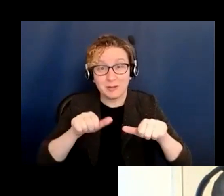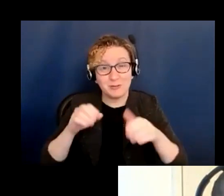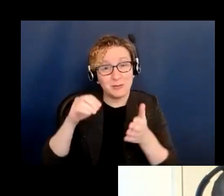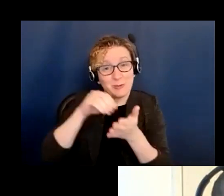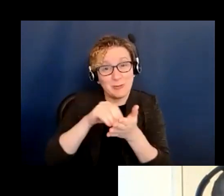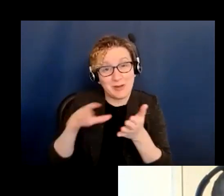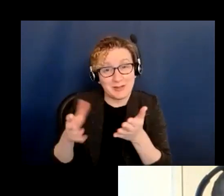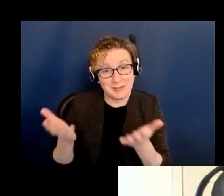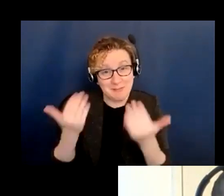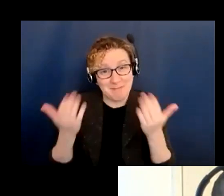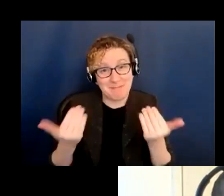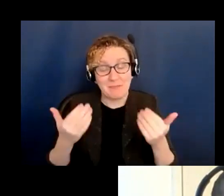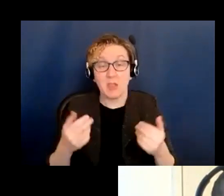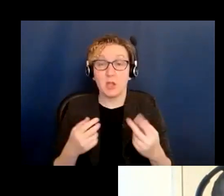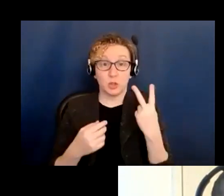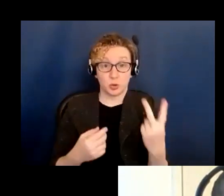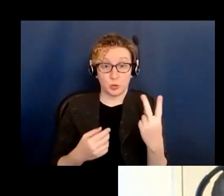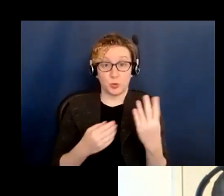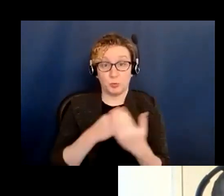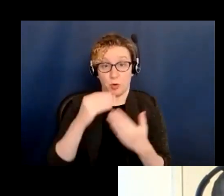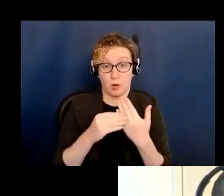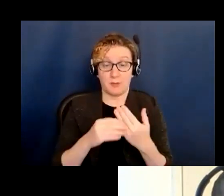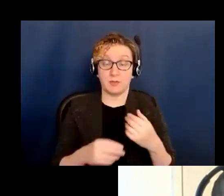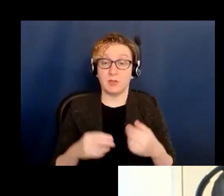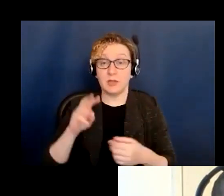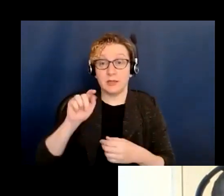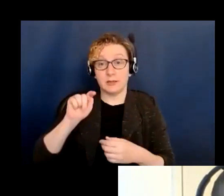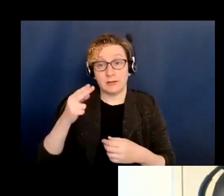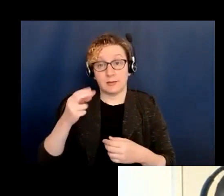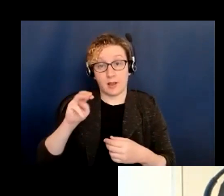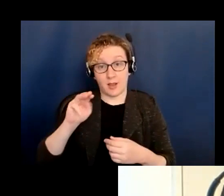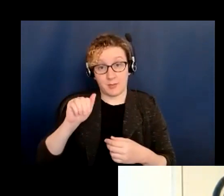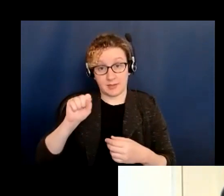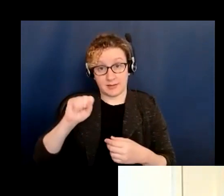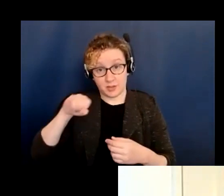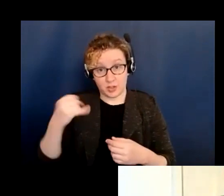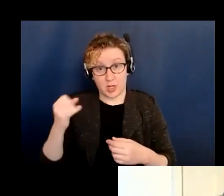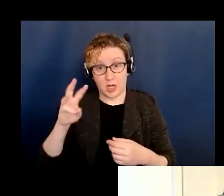One is the Thomas Jay Watson Fellowship that is a one year grant of purposeful exploration.